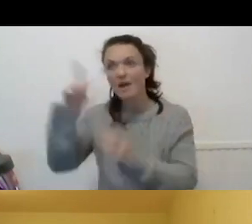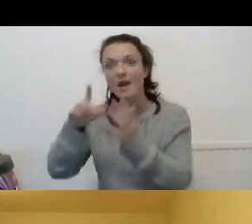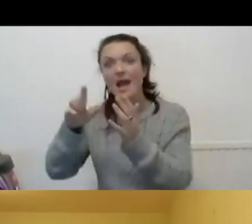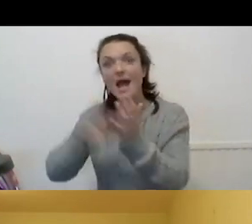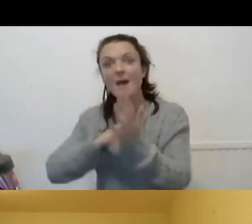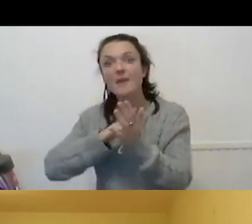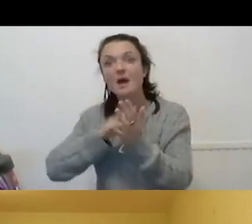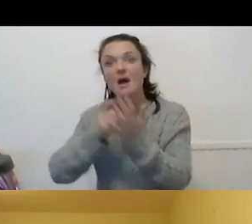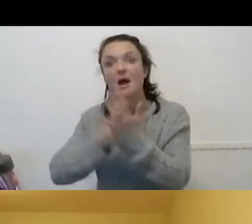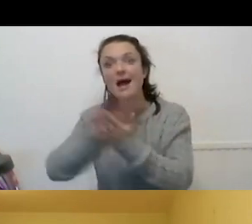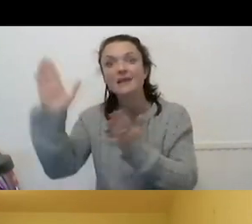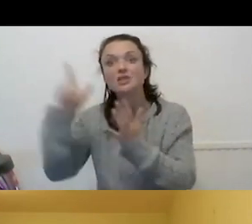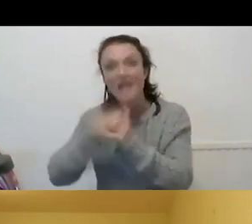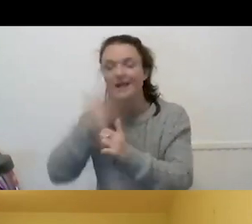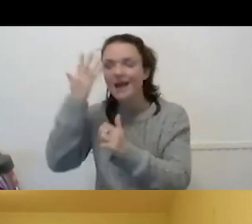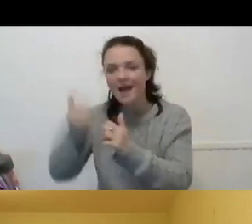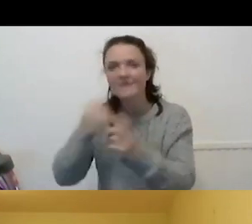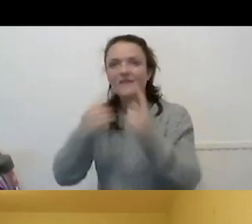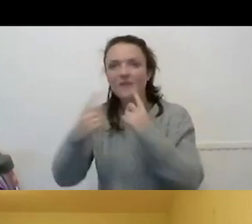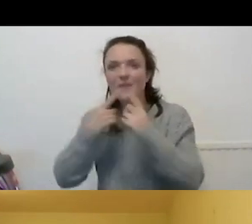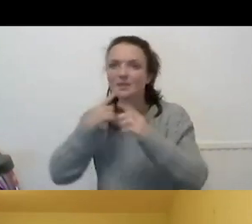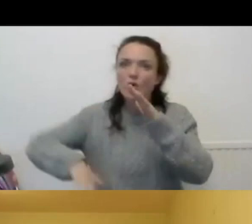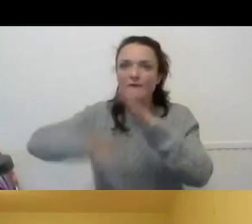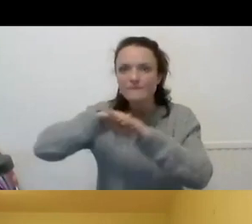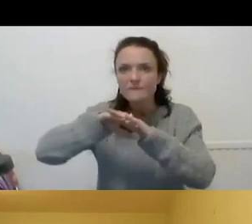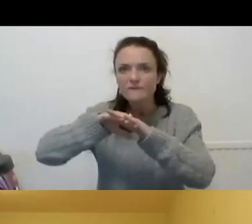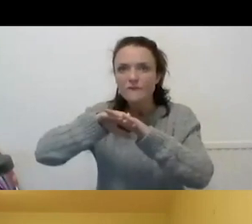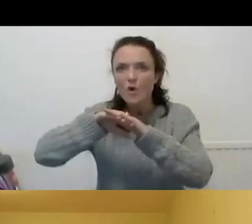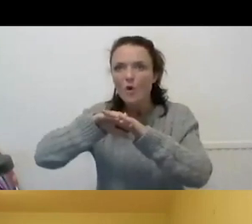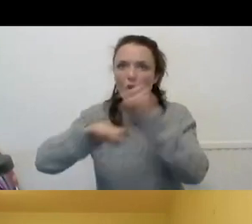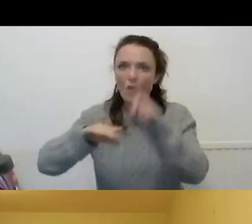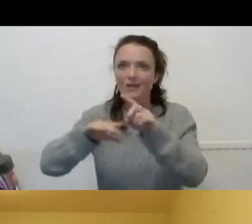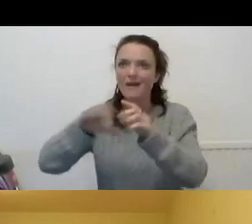it progress. So when the time came for approval, they didn't have to start again, at the beginning,